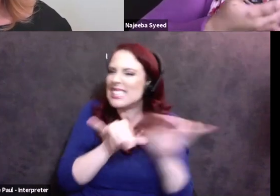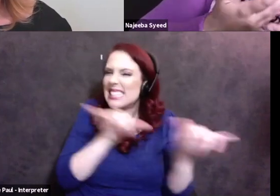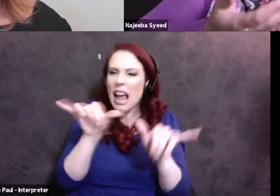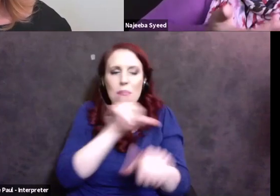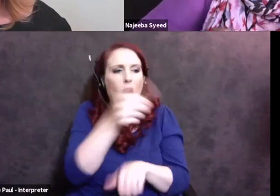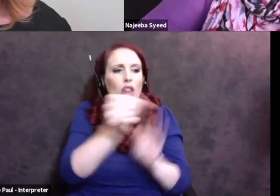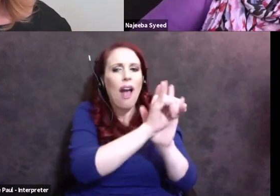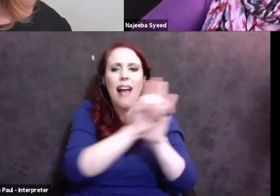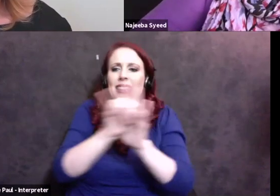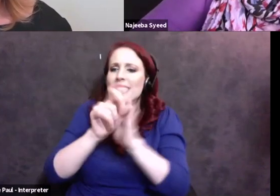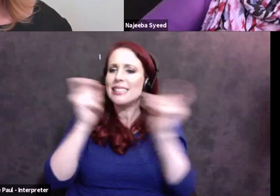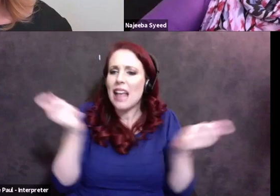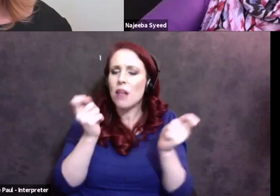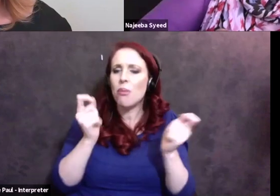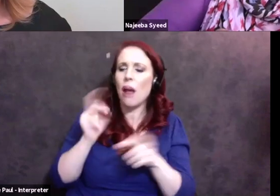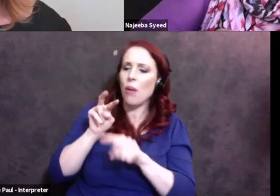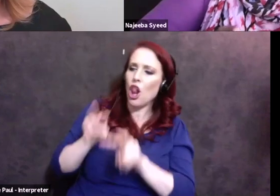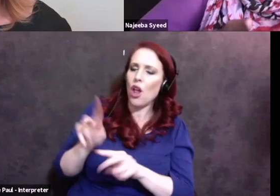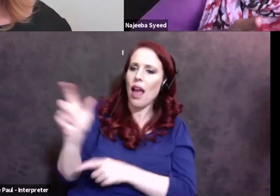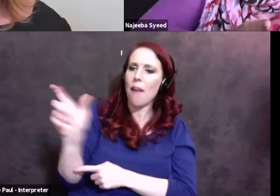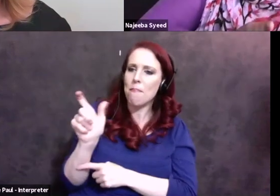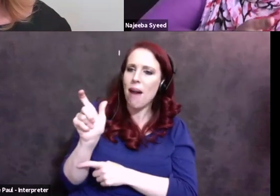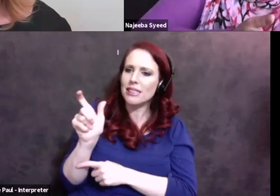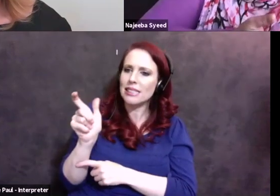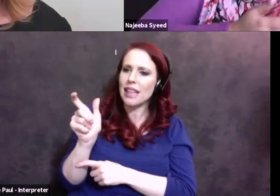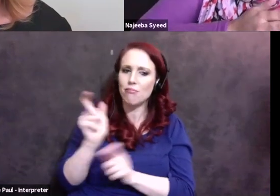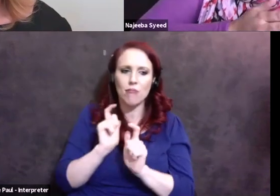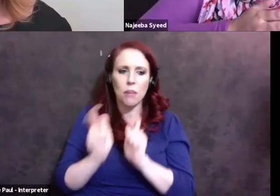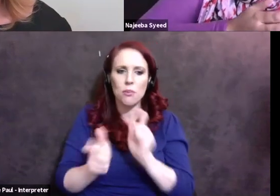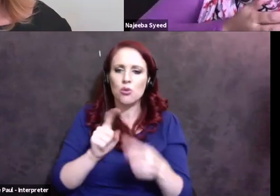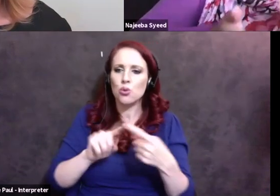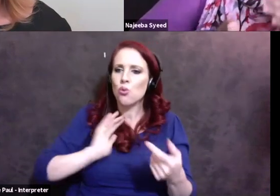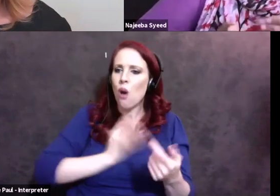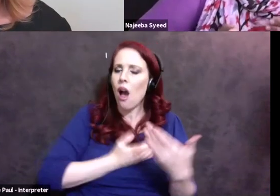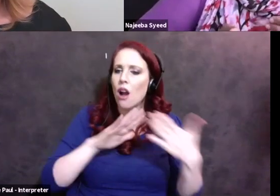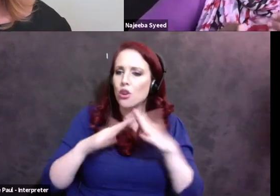at the contributions so that it isn't just that we are trying to counter bias and that's